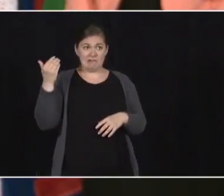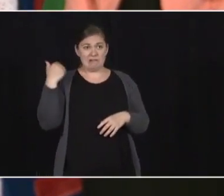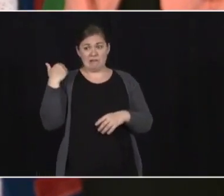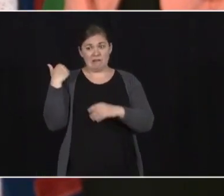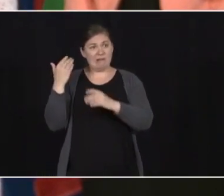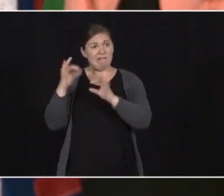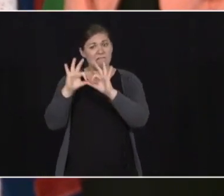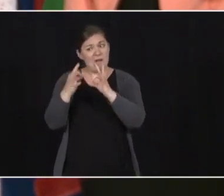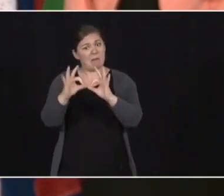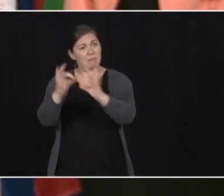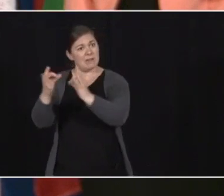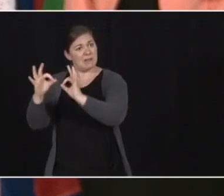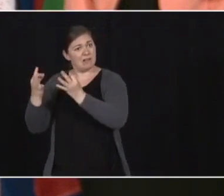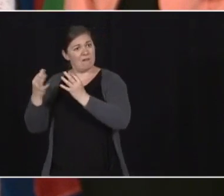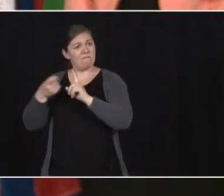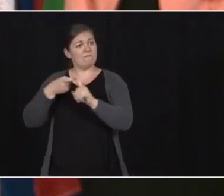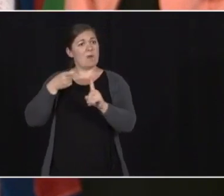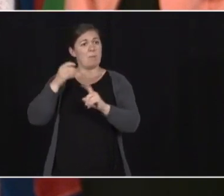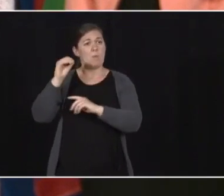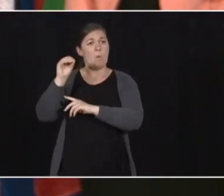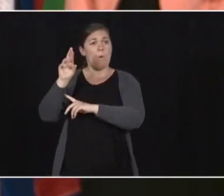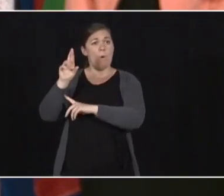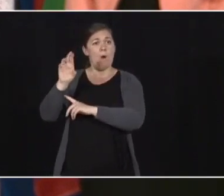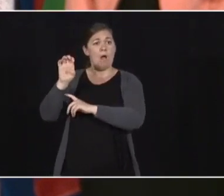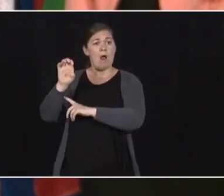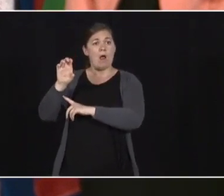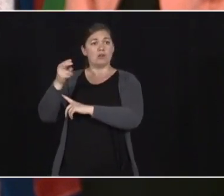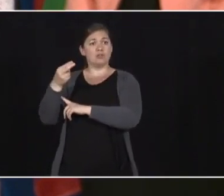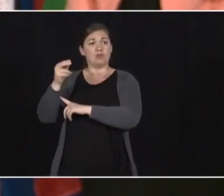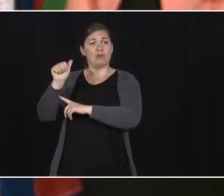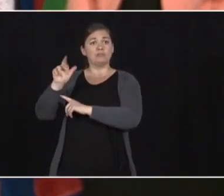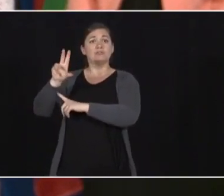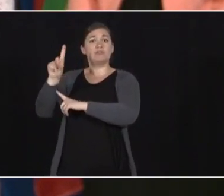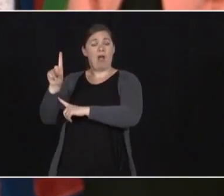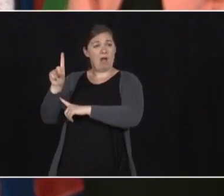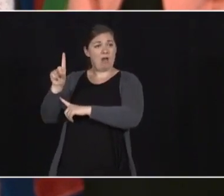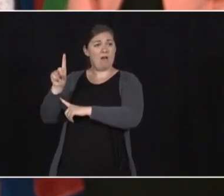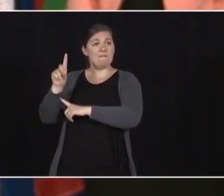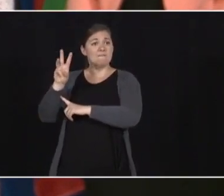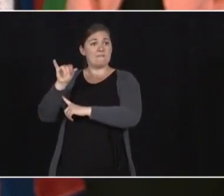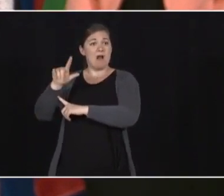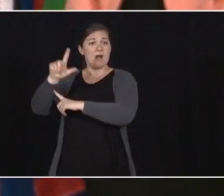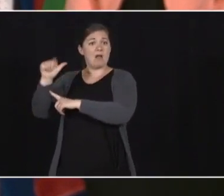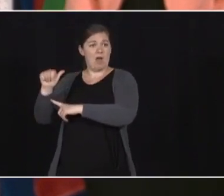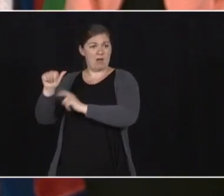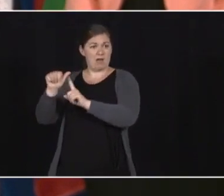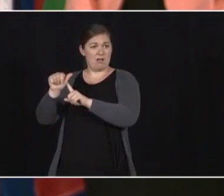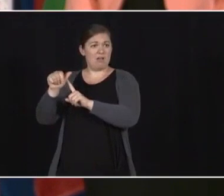the residence of Orchard Phil suggested that your government was aware of